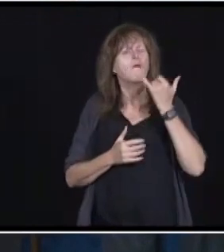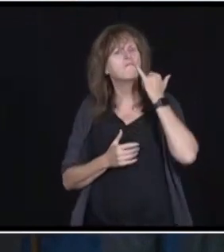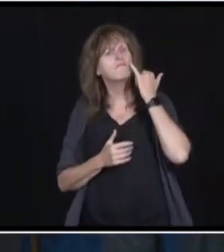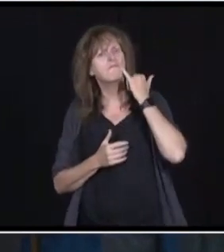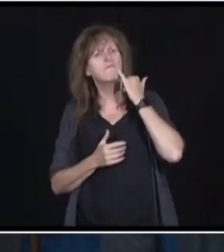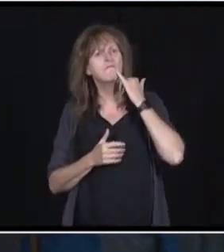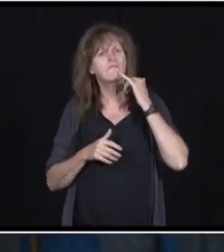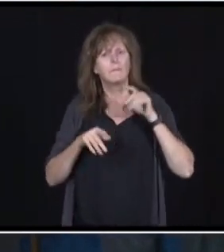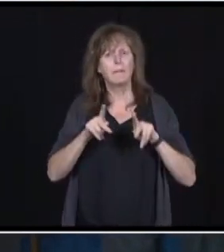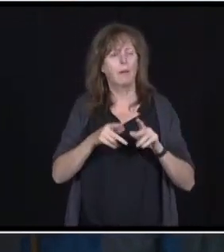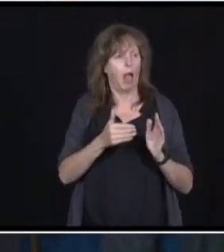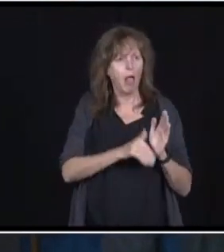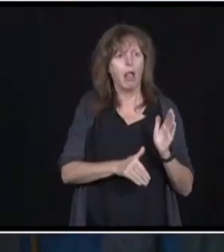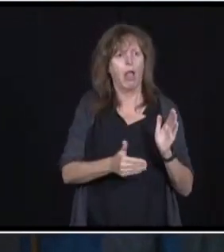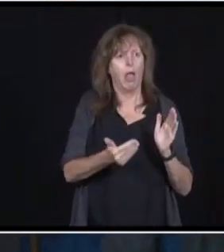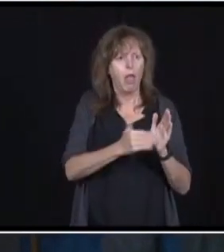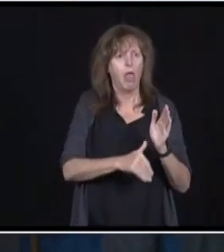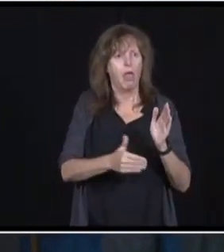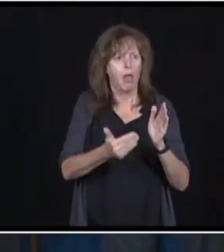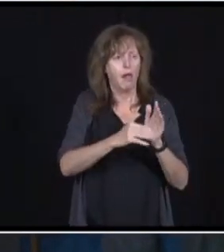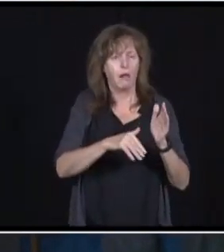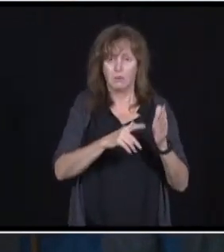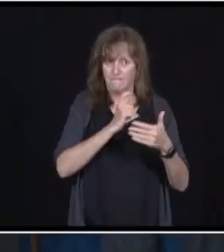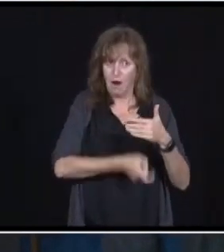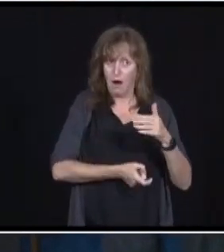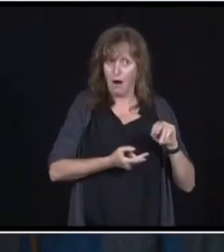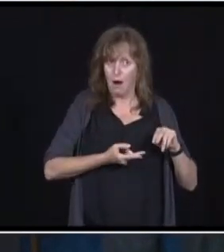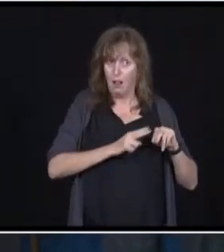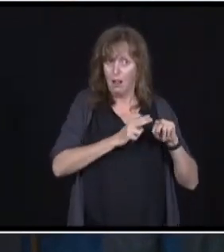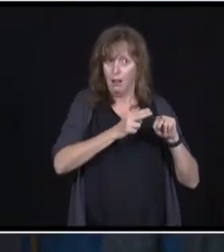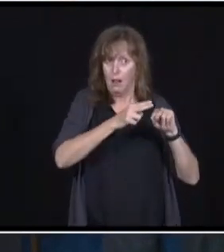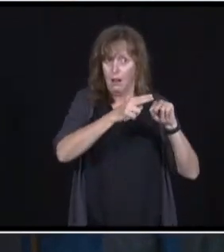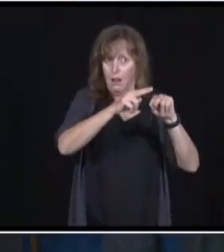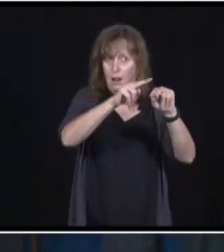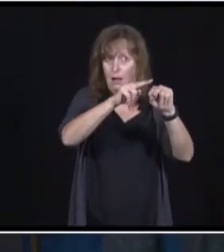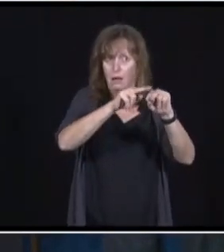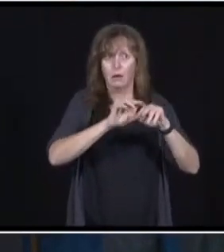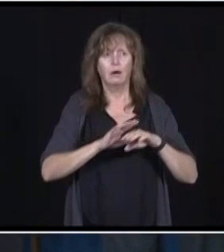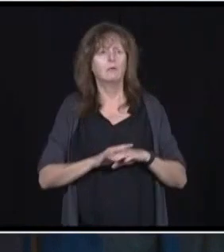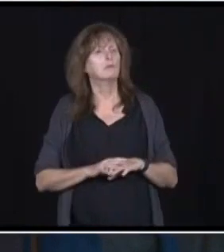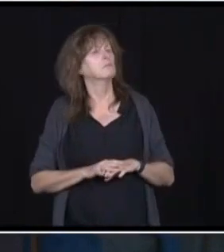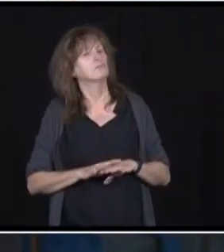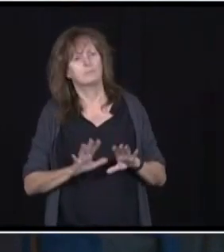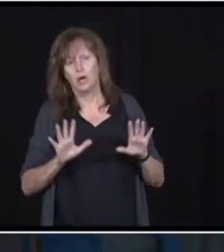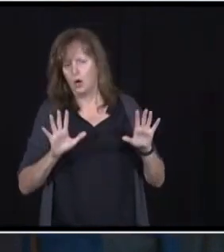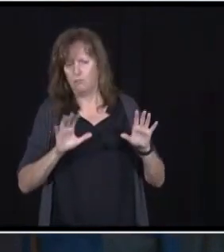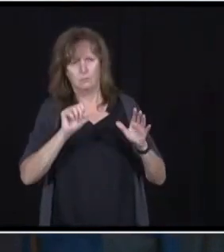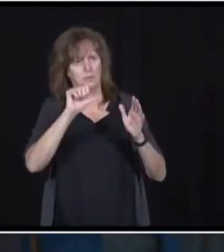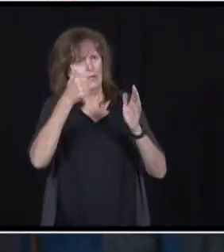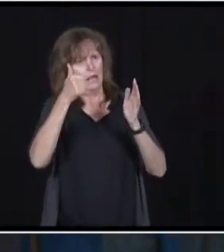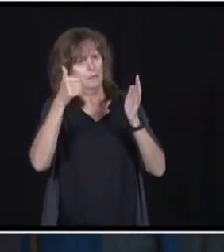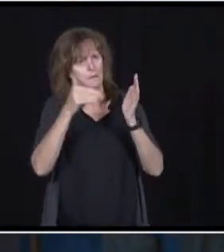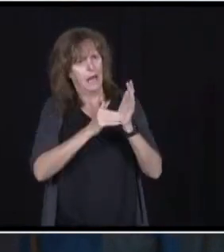people that hold these parties. And they put their neighbours in the community in jeopardy. Just follow the rules.